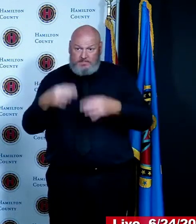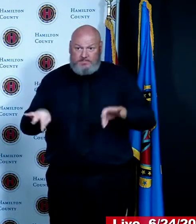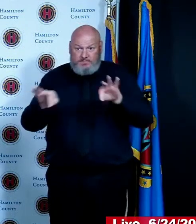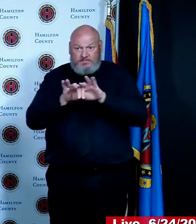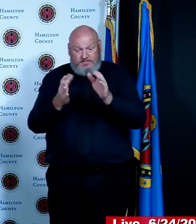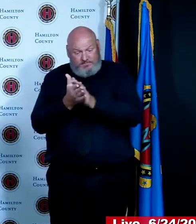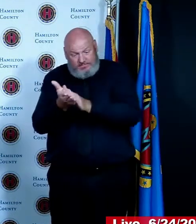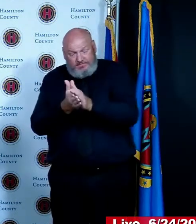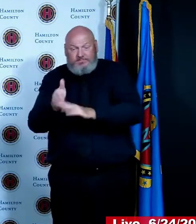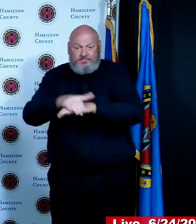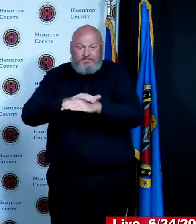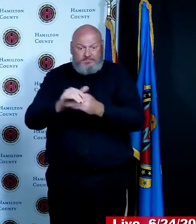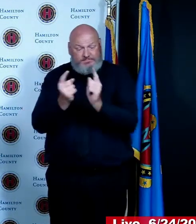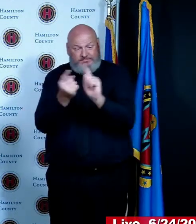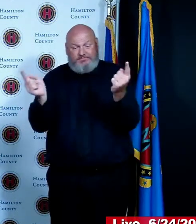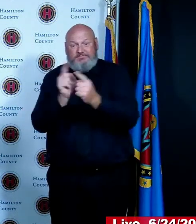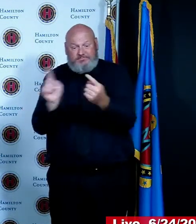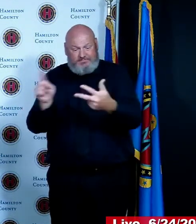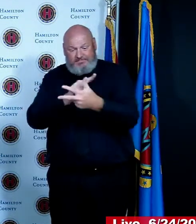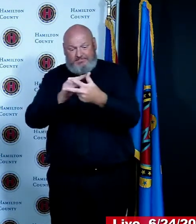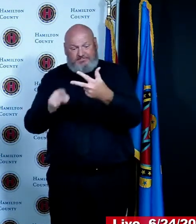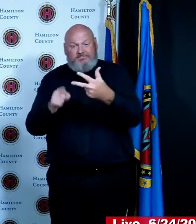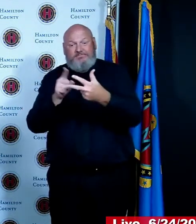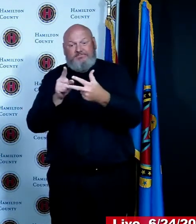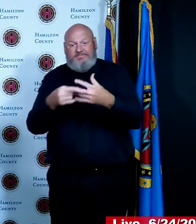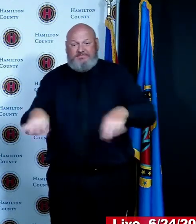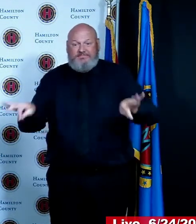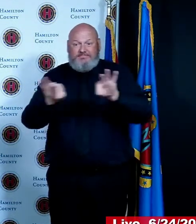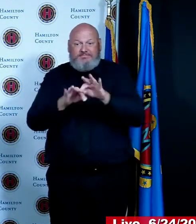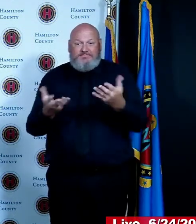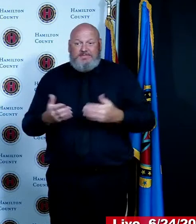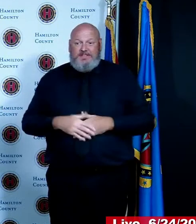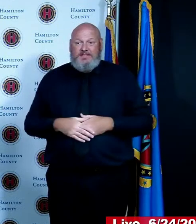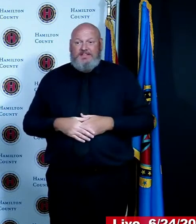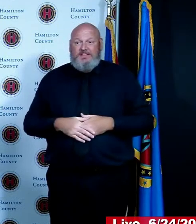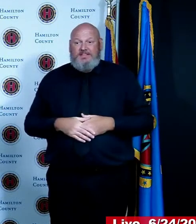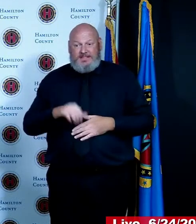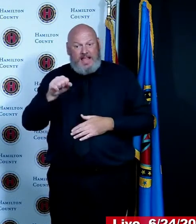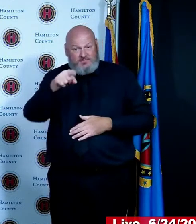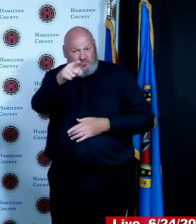spreading slowing the spread of Covid-19 there is no cure for Covid-19 these are